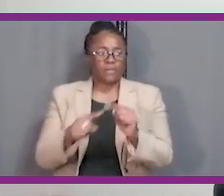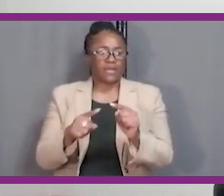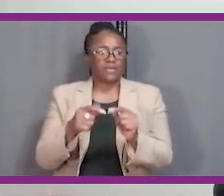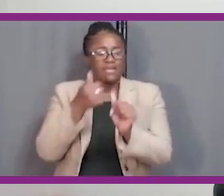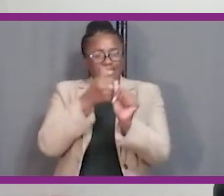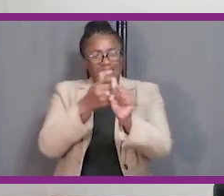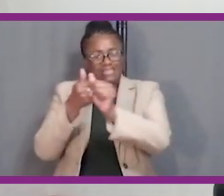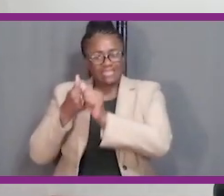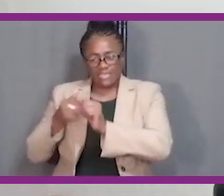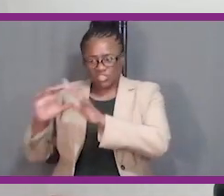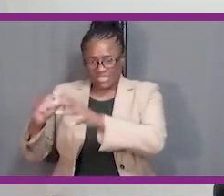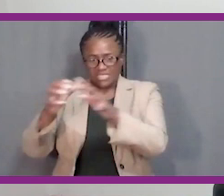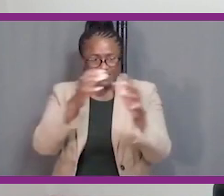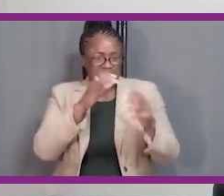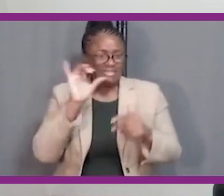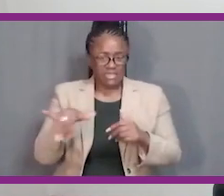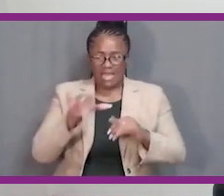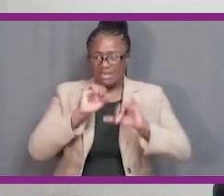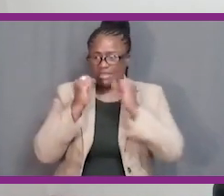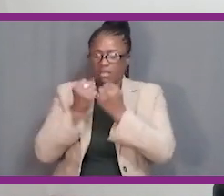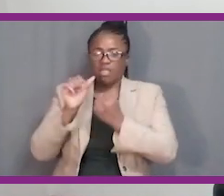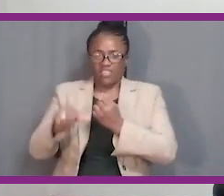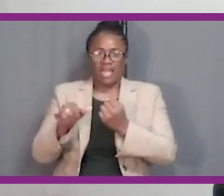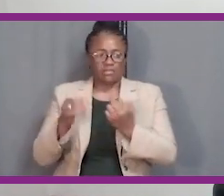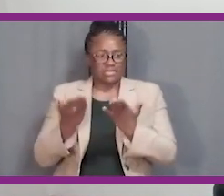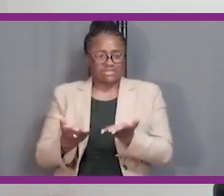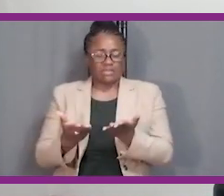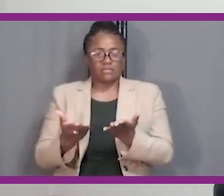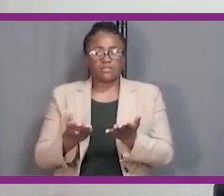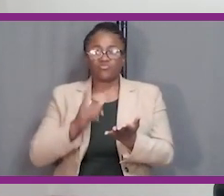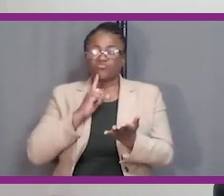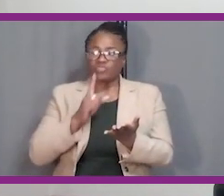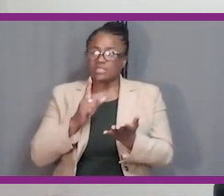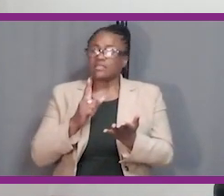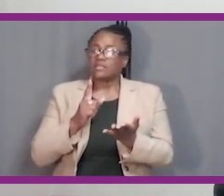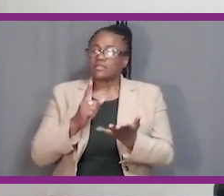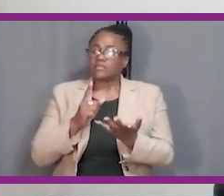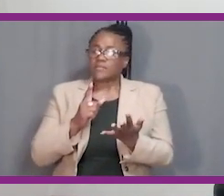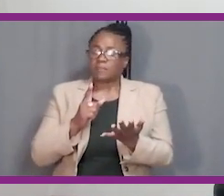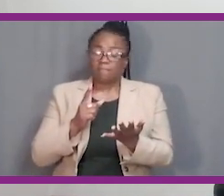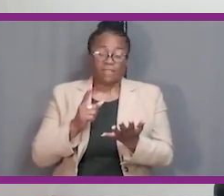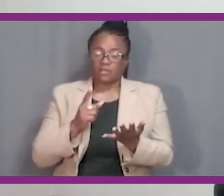to me, I mean, one, global capitalism has to be contended with head on. If we really are